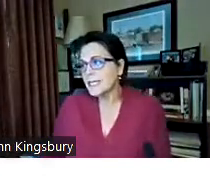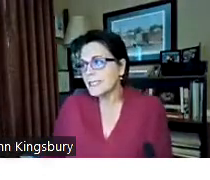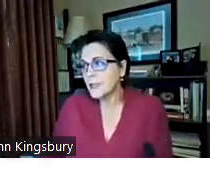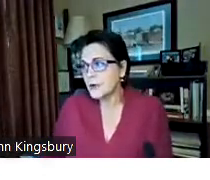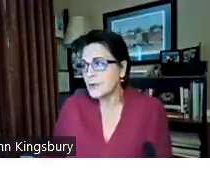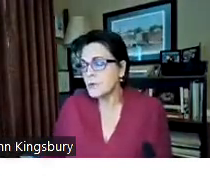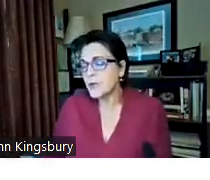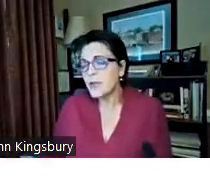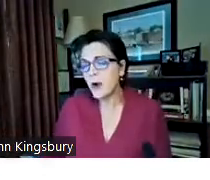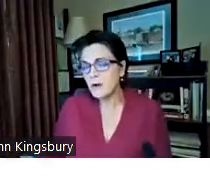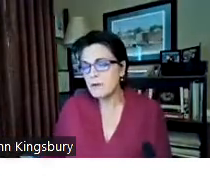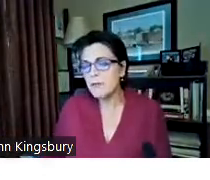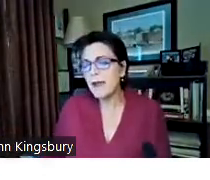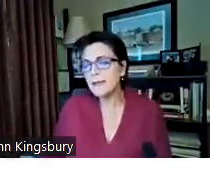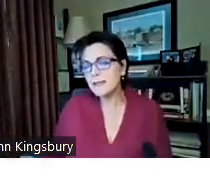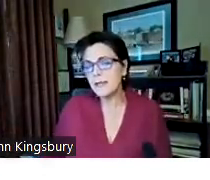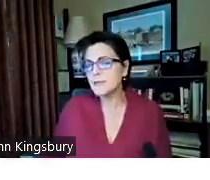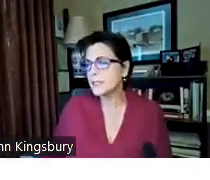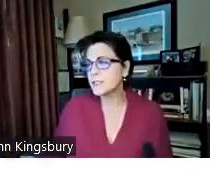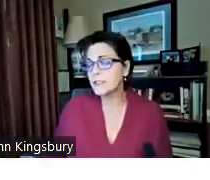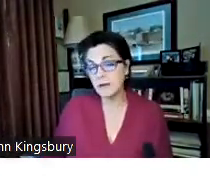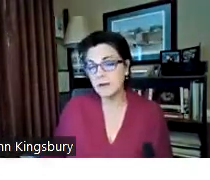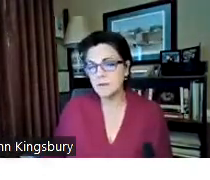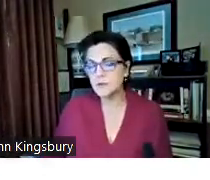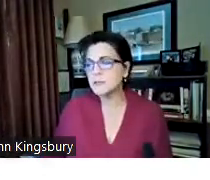So we know that these conversations are uncomfortable.